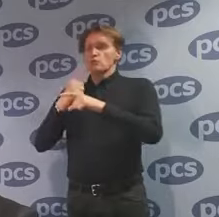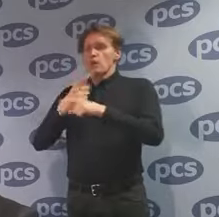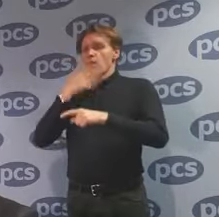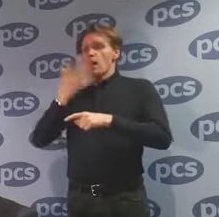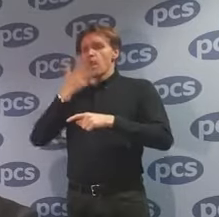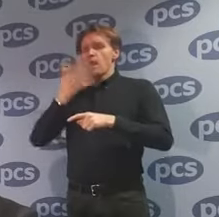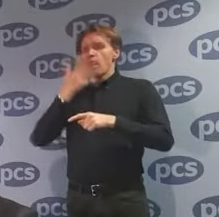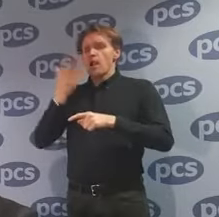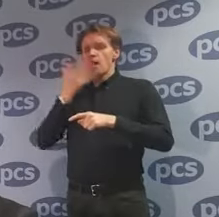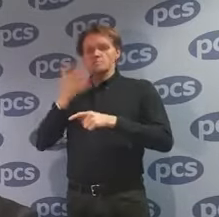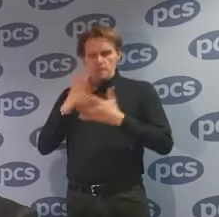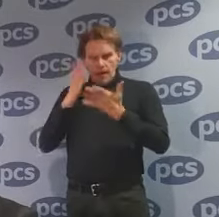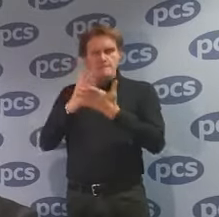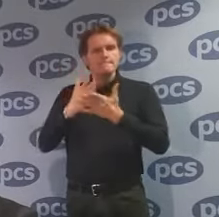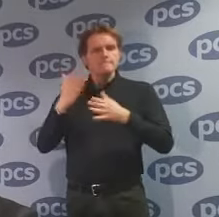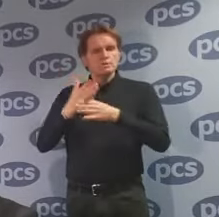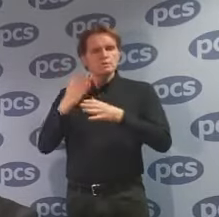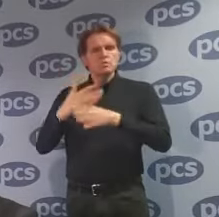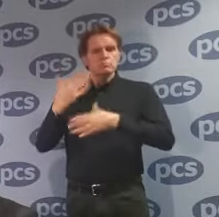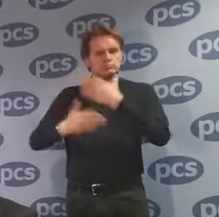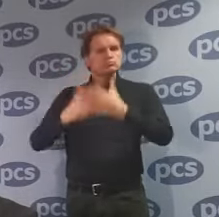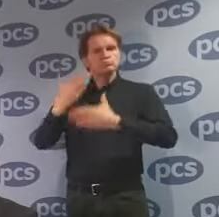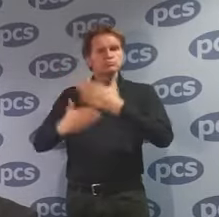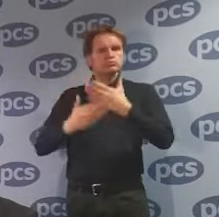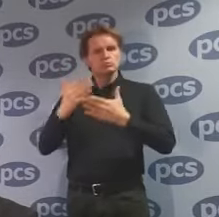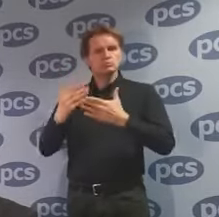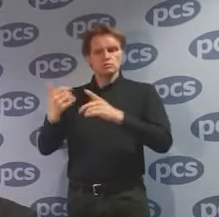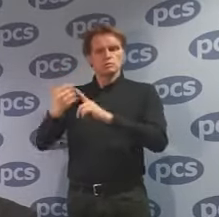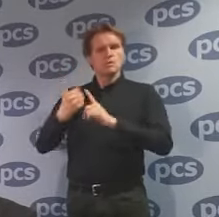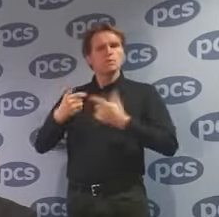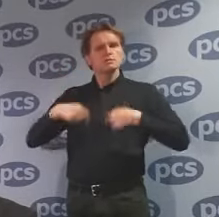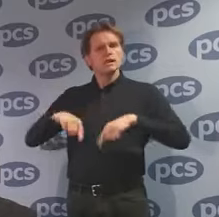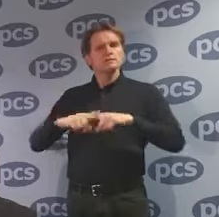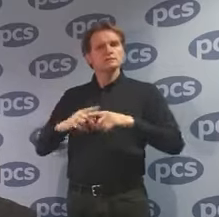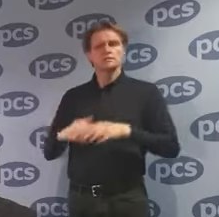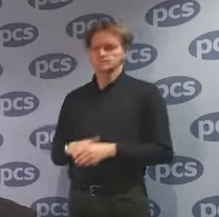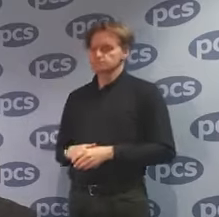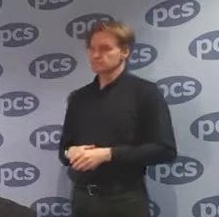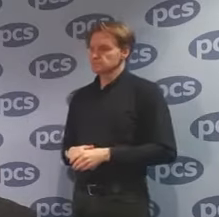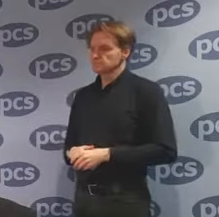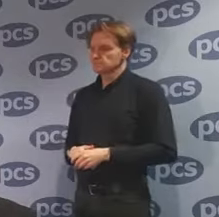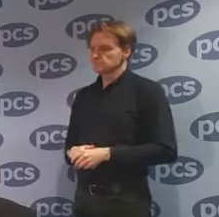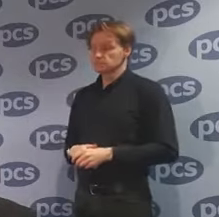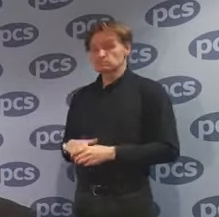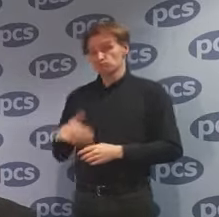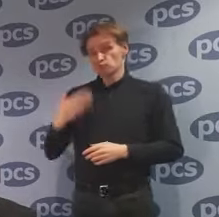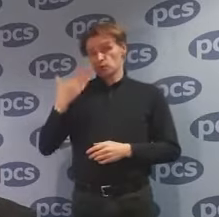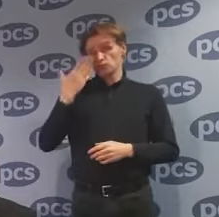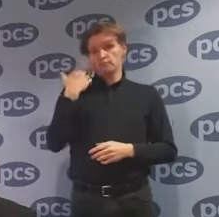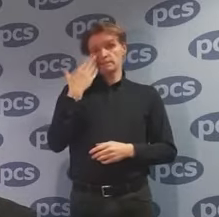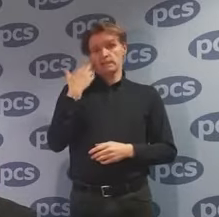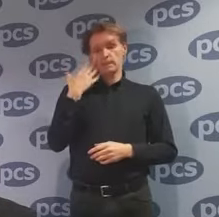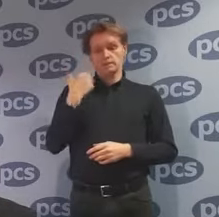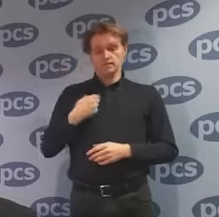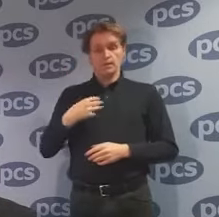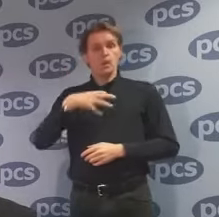Thanks Mark we've seen recently the union has supported a number of disputes